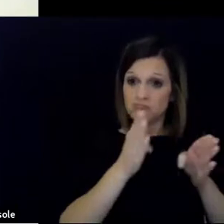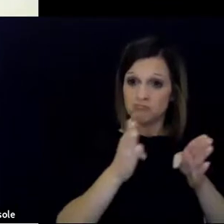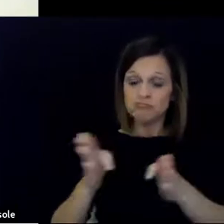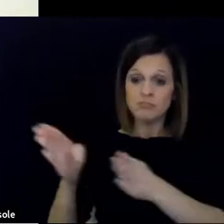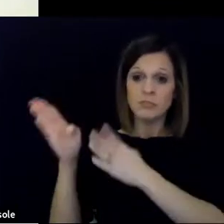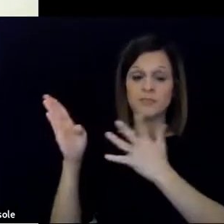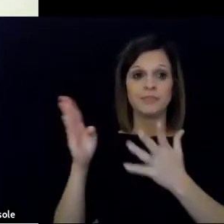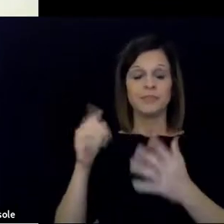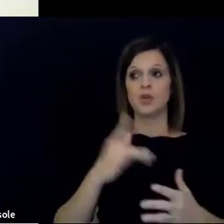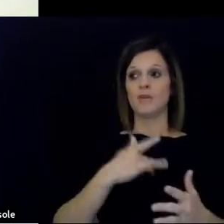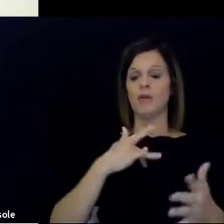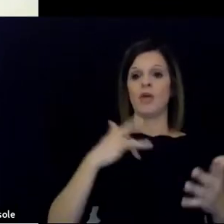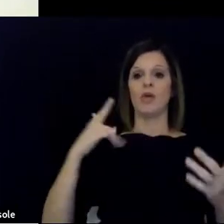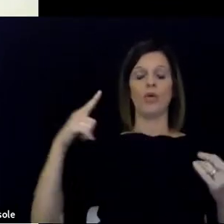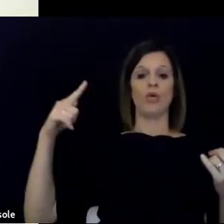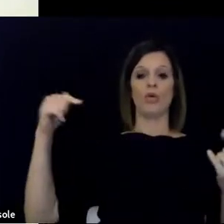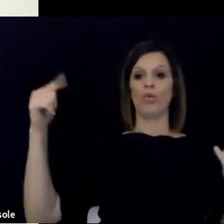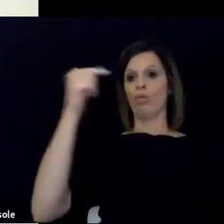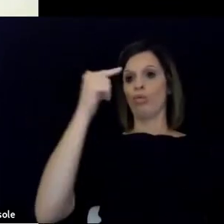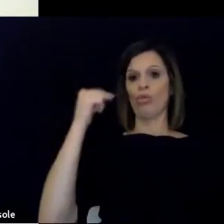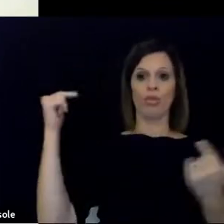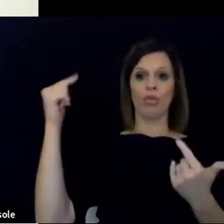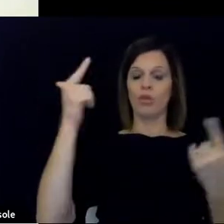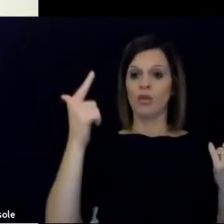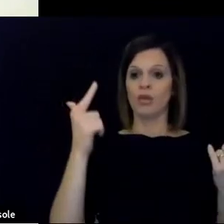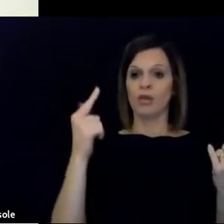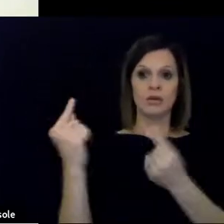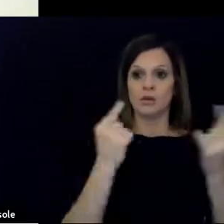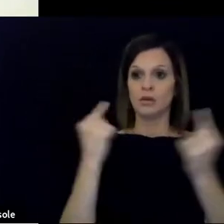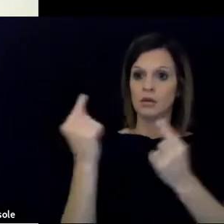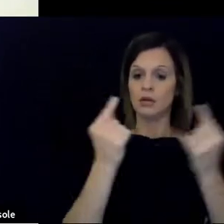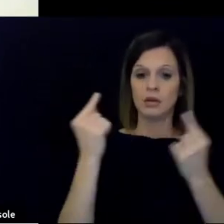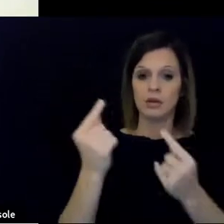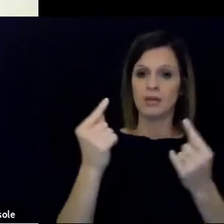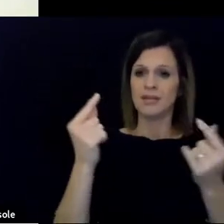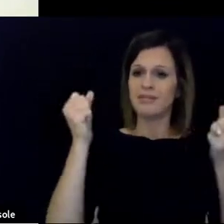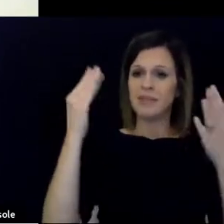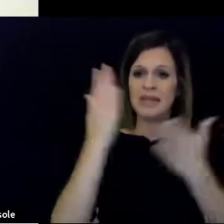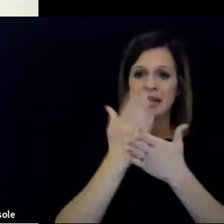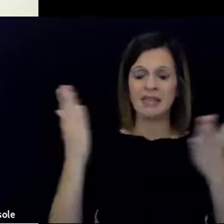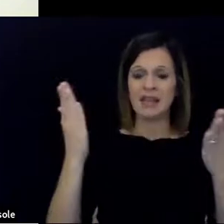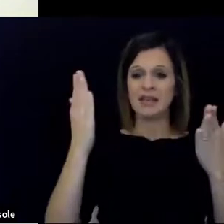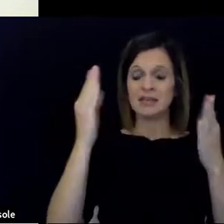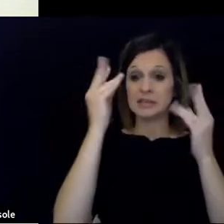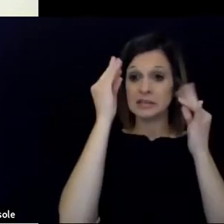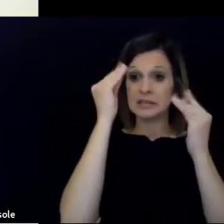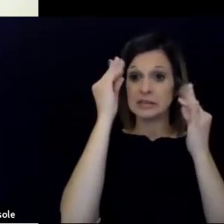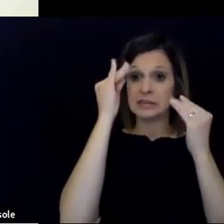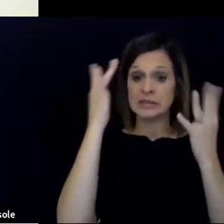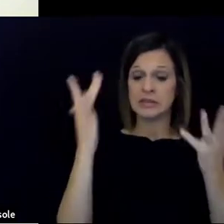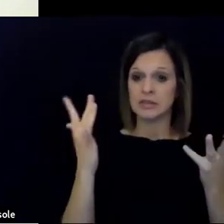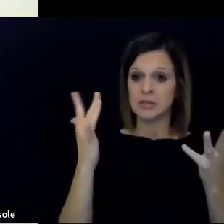with his head cut off, but you're not sure exactly what to focus on. You've got somebody things that you're you behaviorally engaged in.